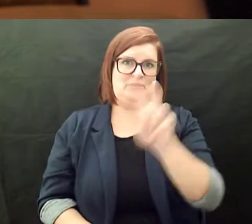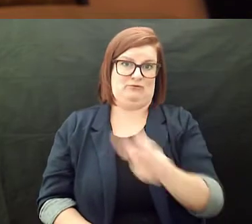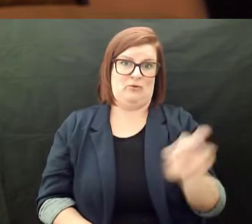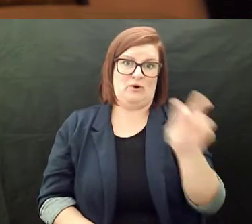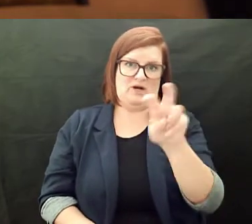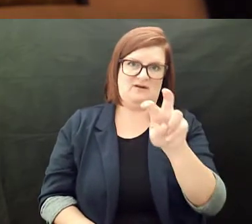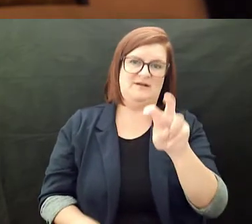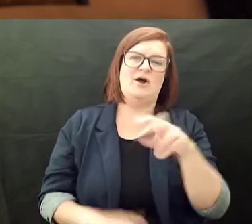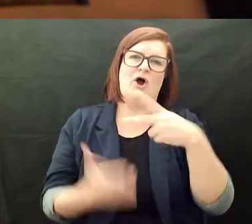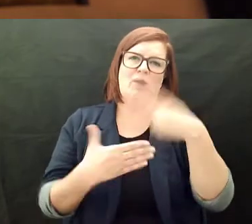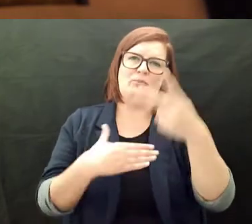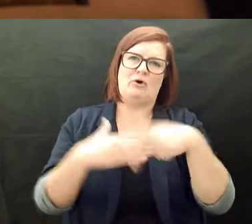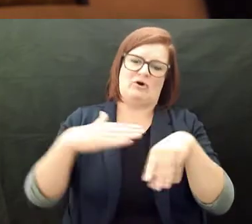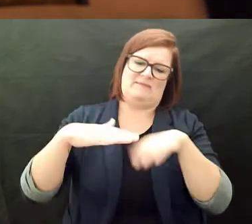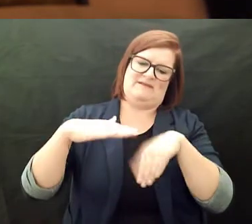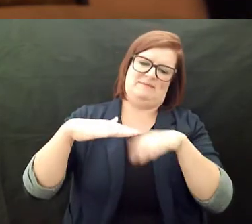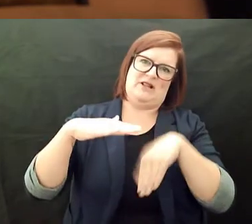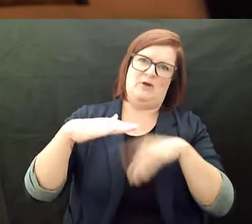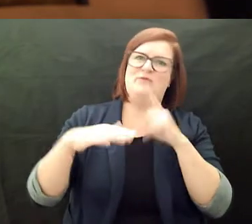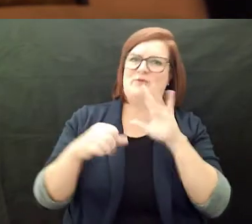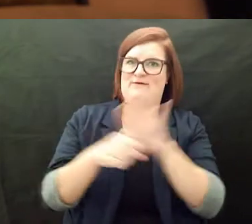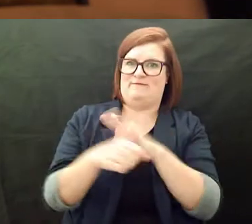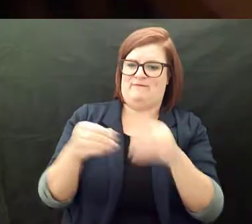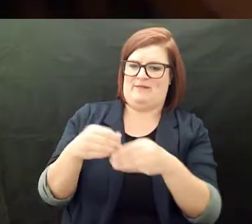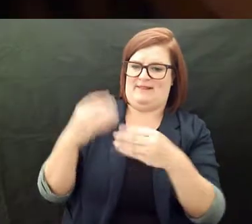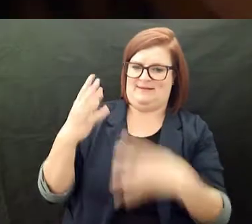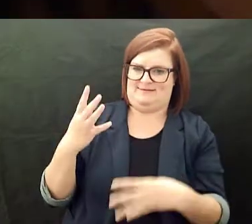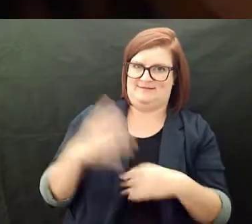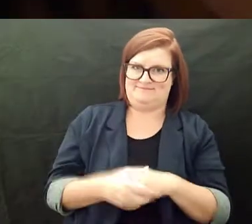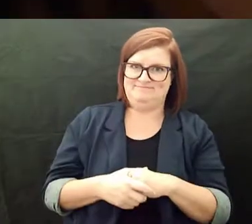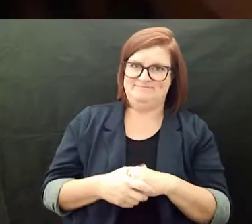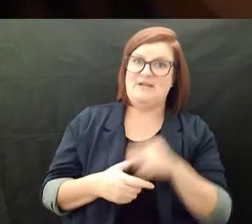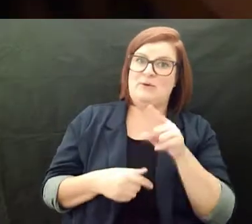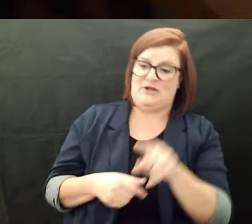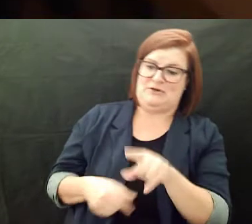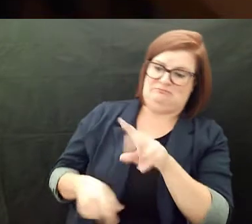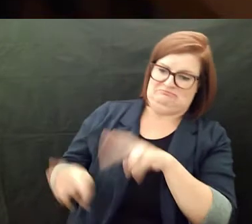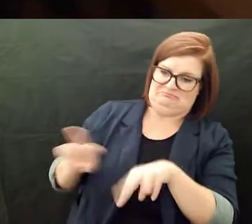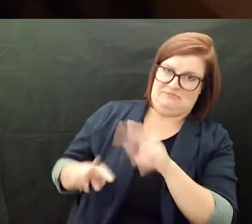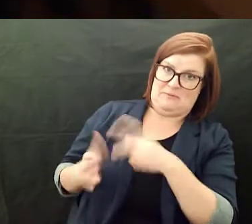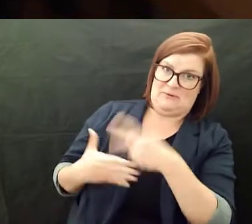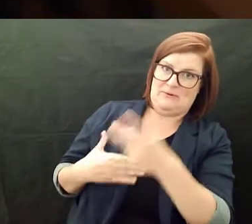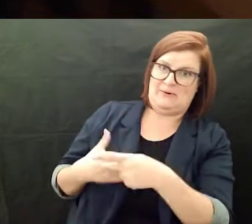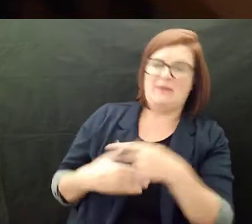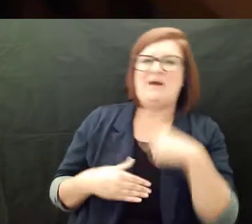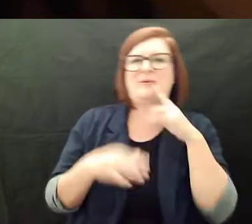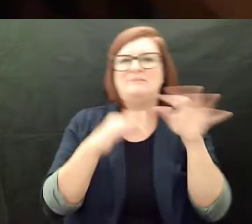Look at our virtual program below for the full list. While you're looking at the program, I like to give you the lay of the land